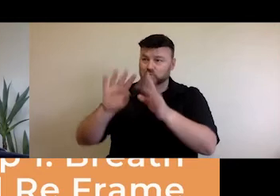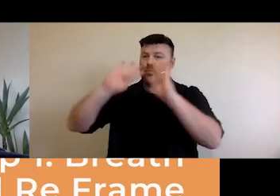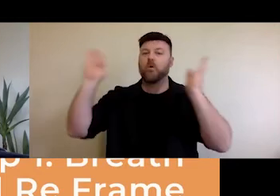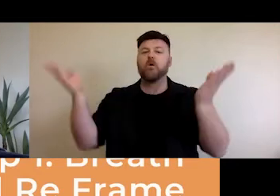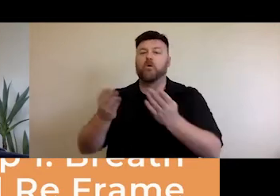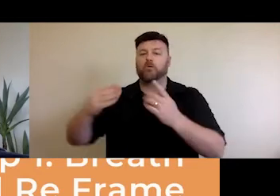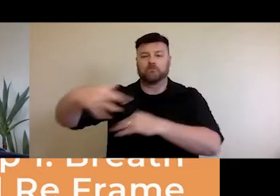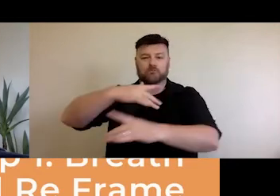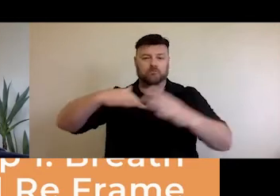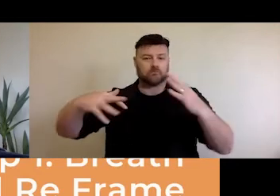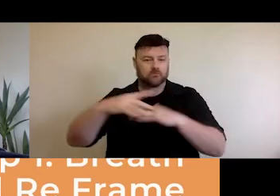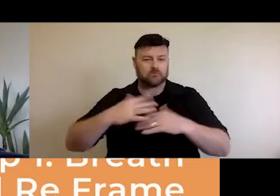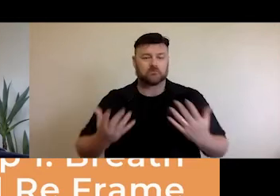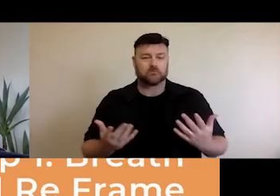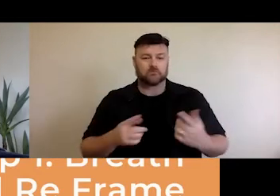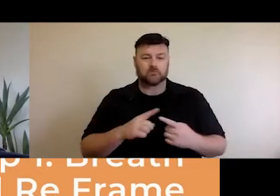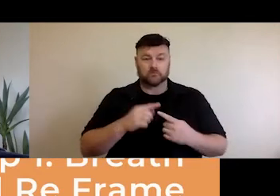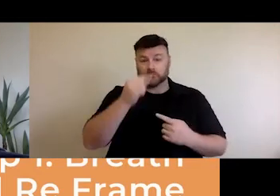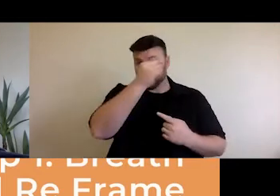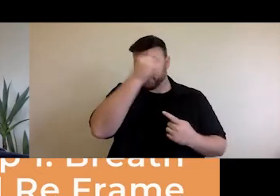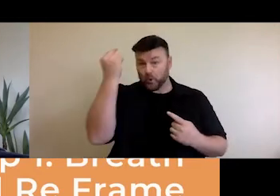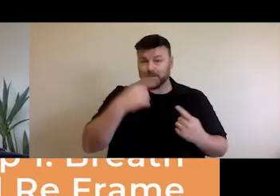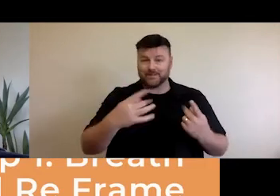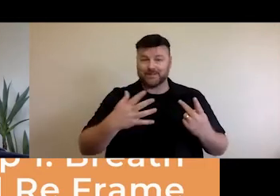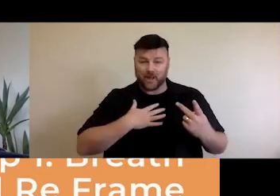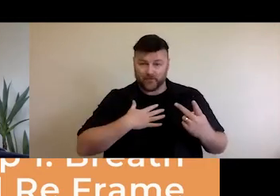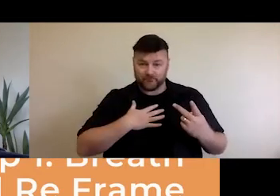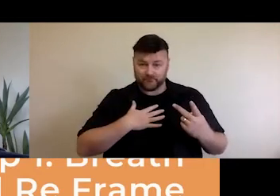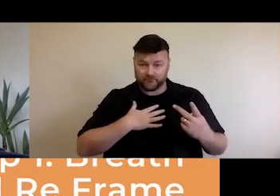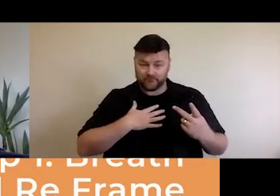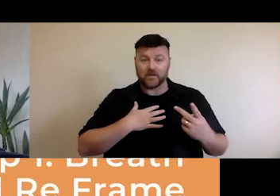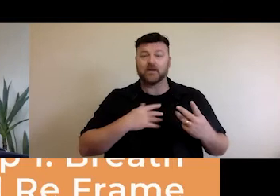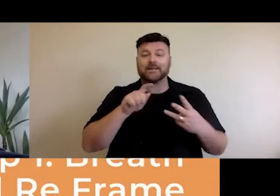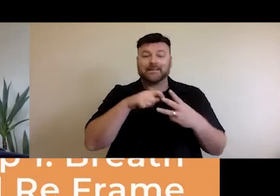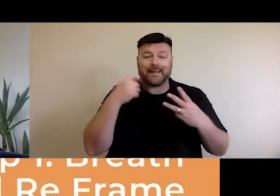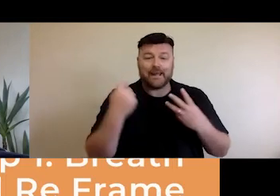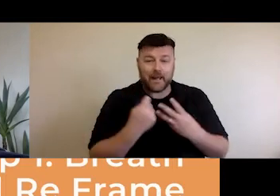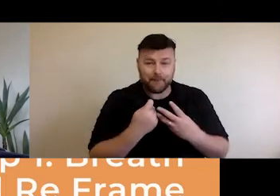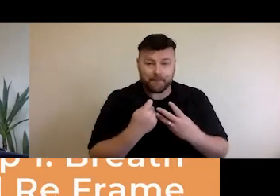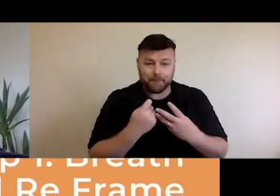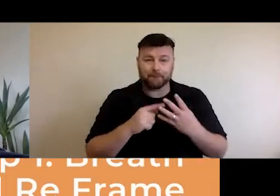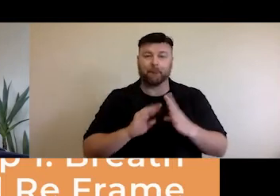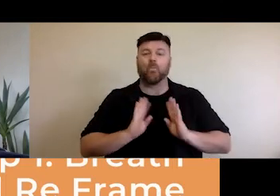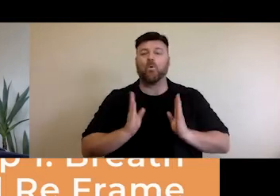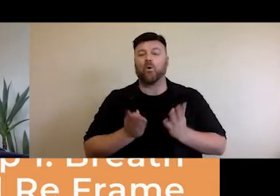Purpose, self, team, and world. If you can get a sense of those four